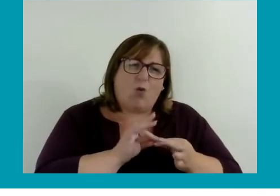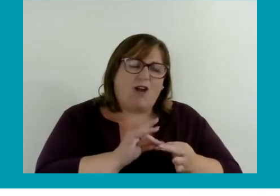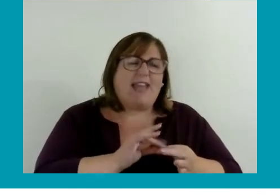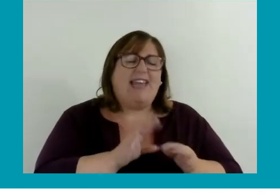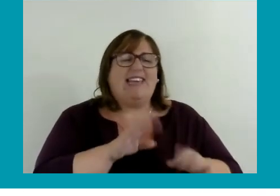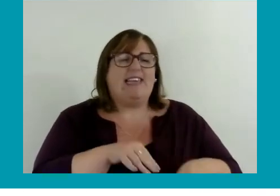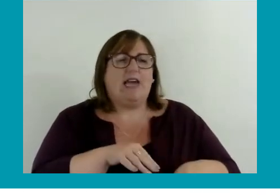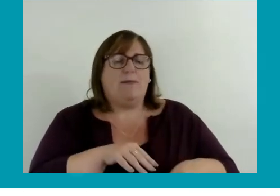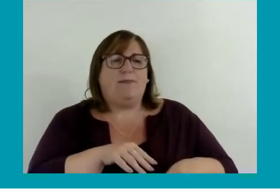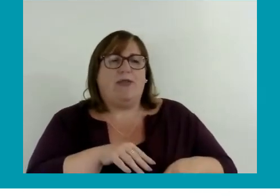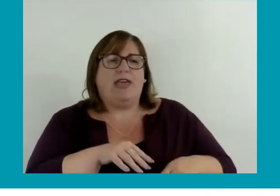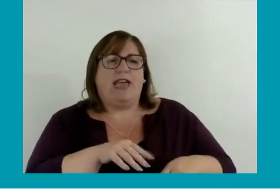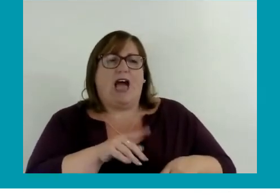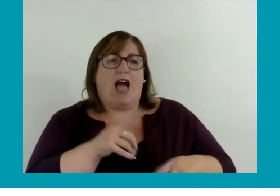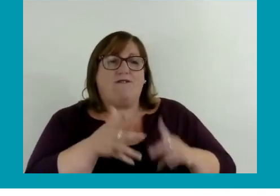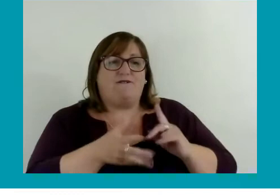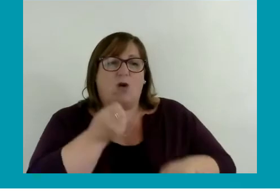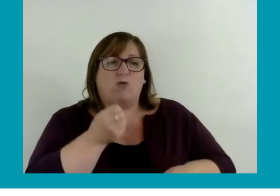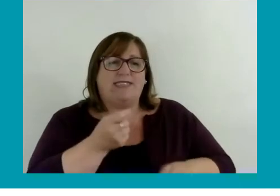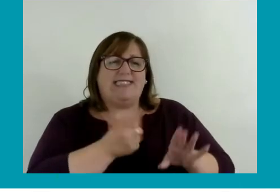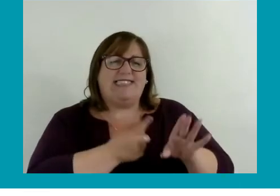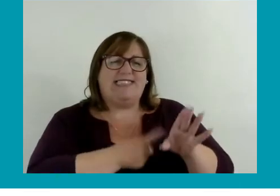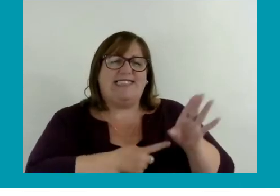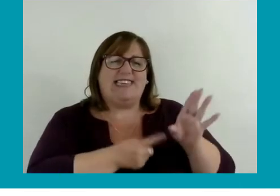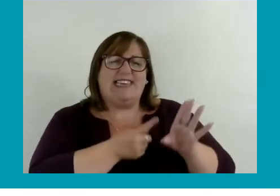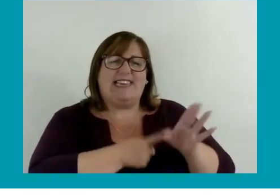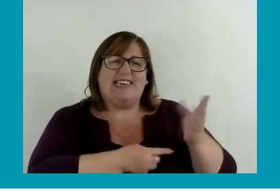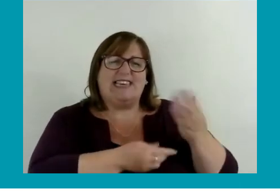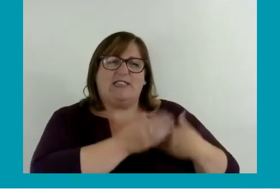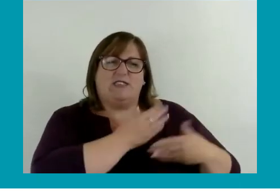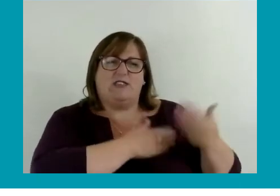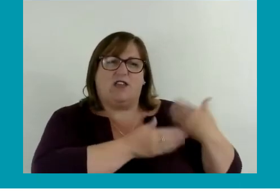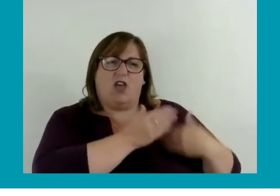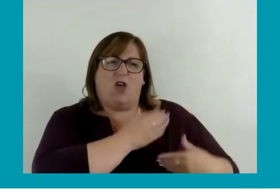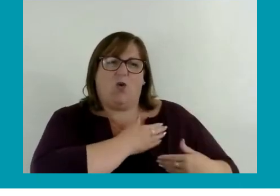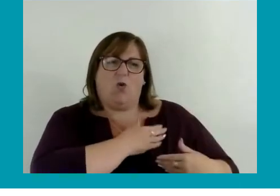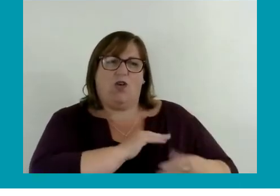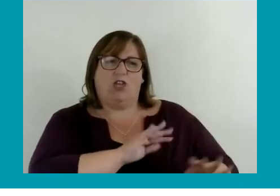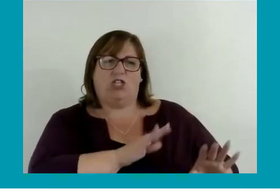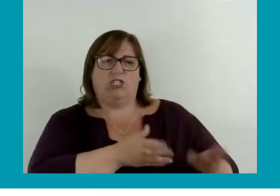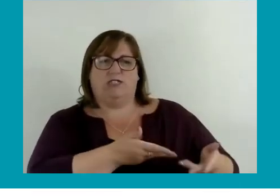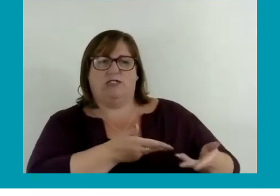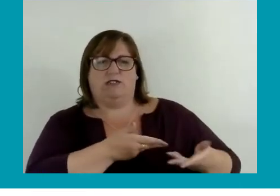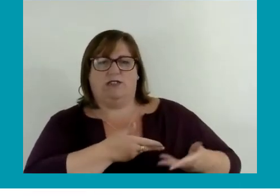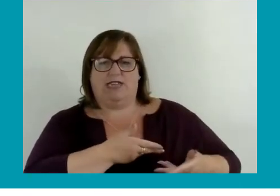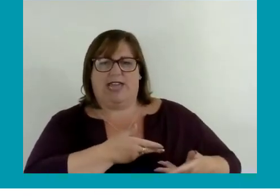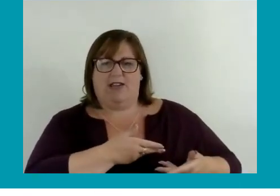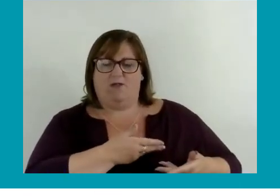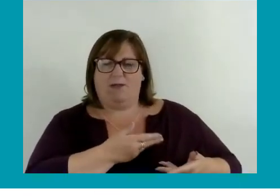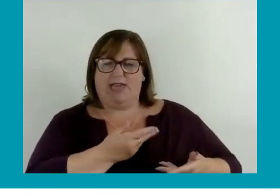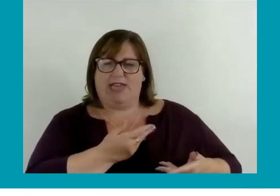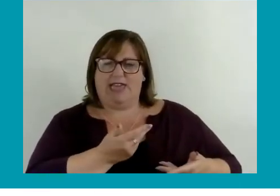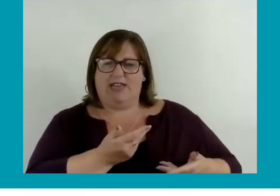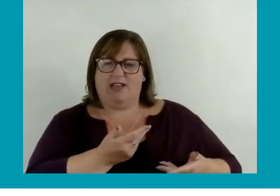and it just gave me a bit of a oh i never thought that that's something that would be applicable